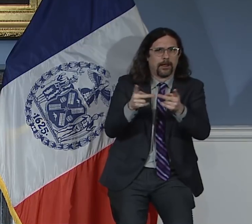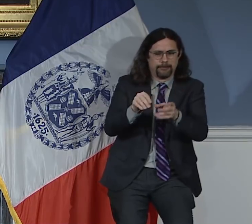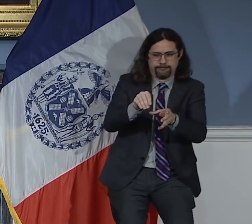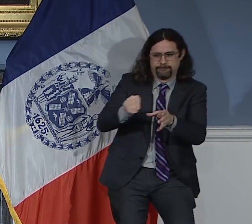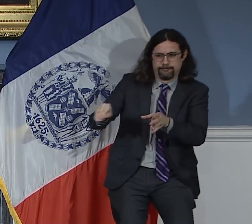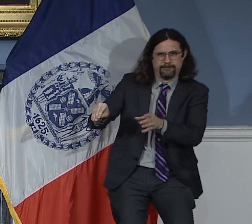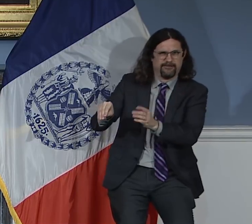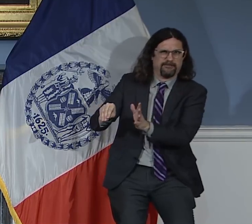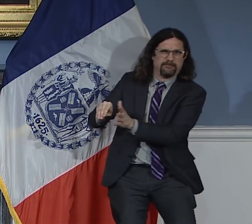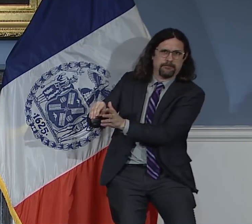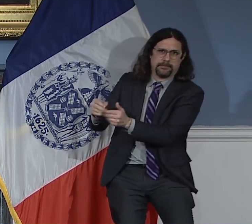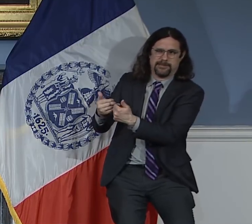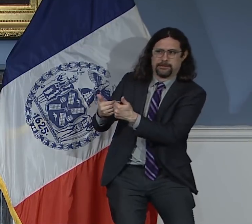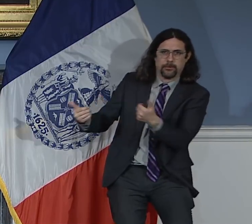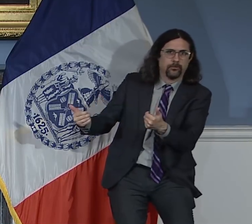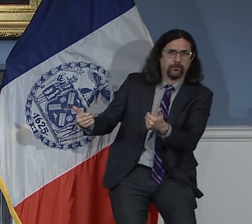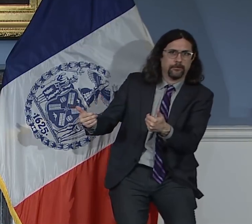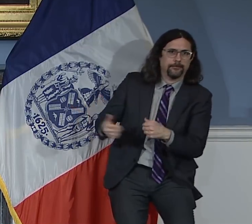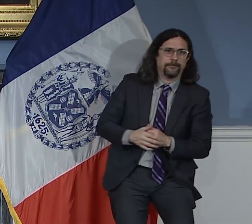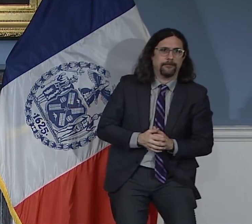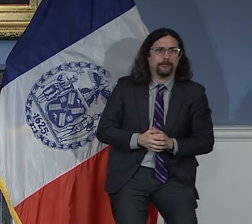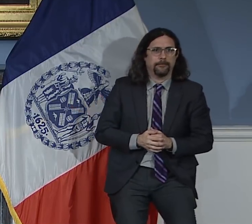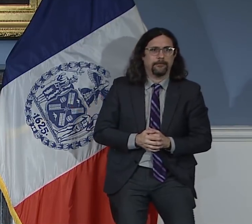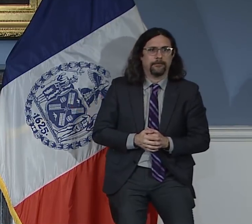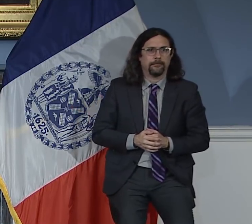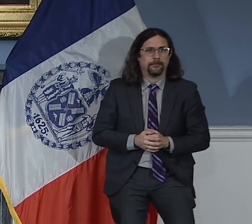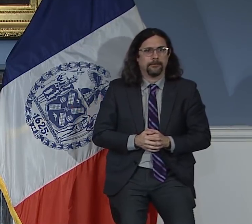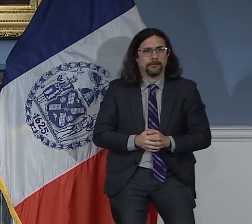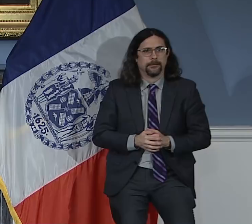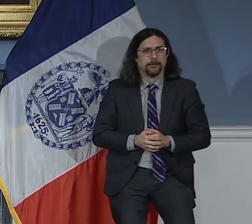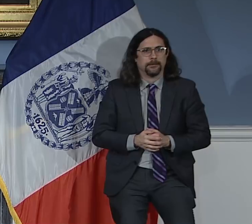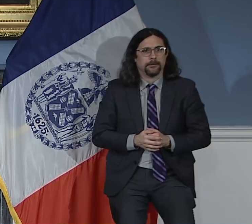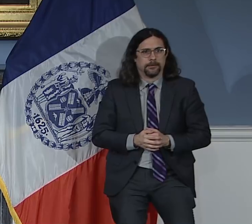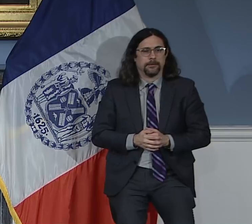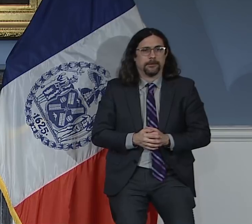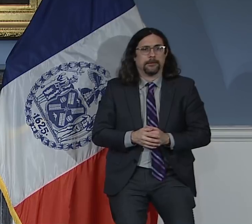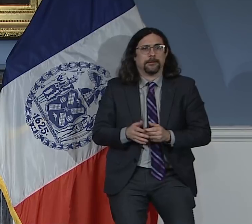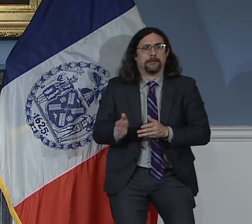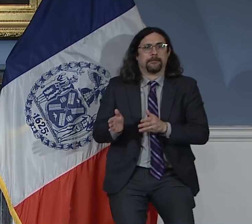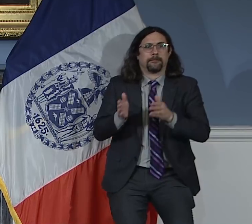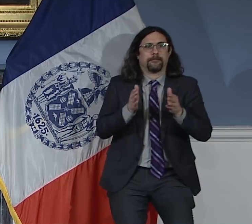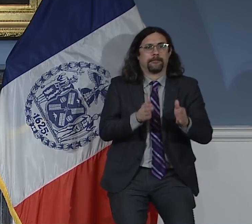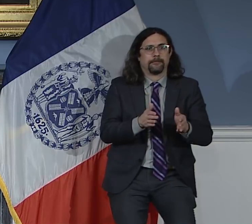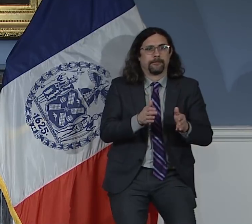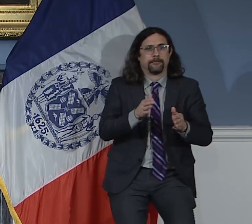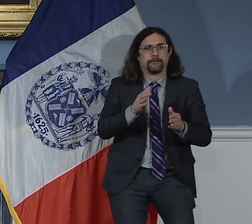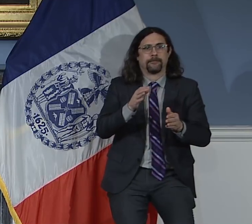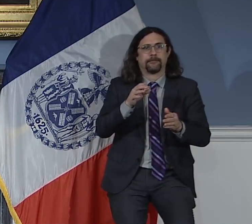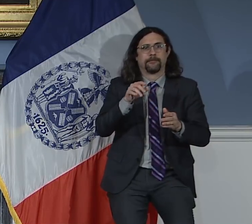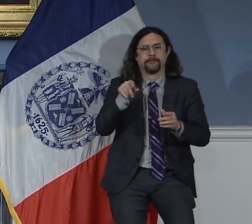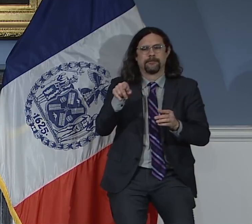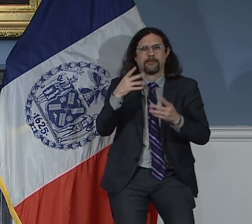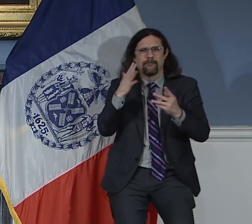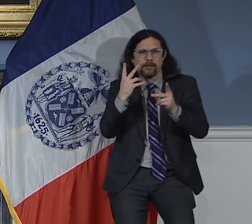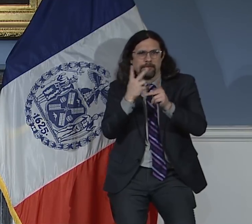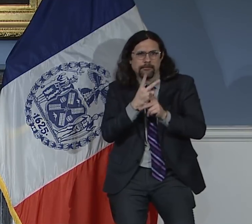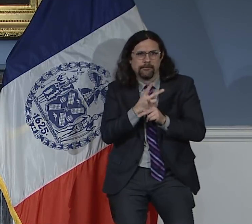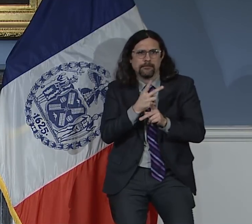INMATES, ALL HAVE BEEN CHECKED FOR SYMPTOMS. EIGHT HAVE BEEN IDENTIFIED WITH SYMPTOMS AND MOD VEAL SOTO ISOLATION INT HE